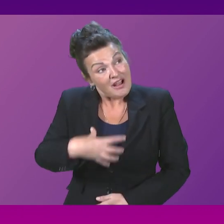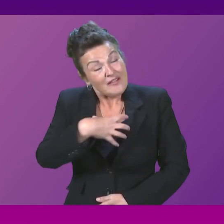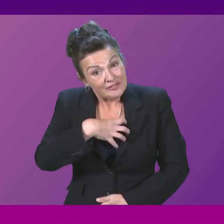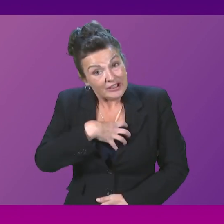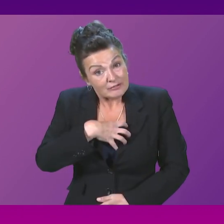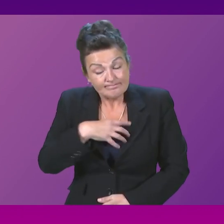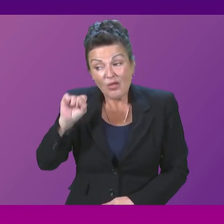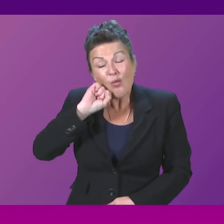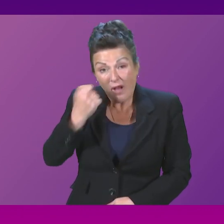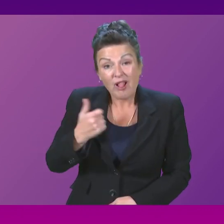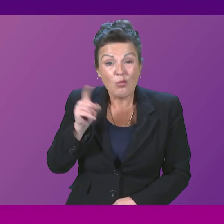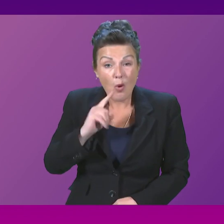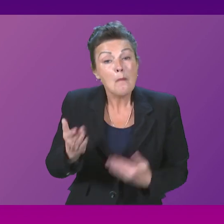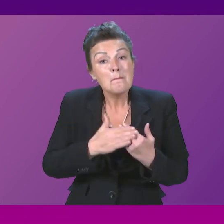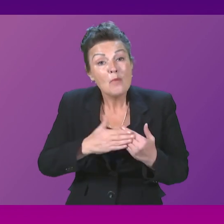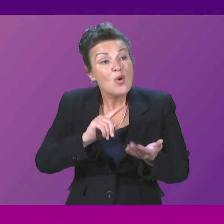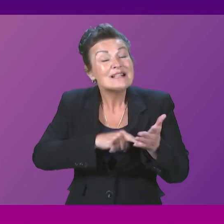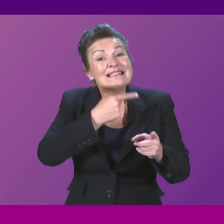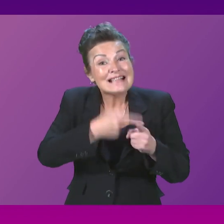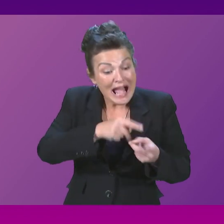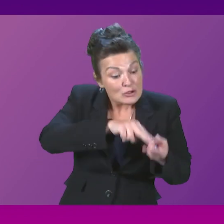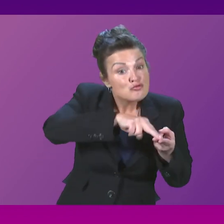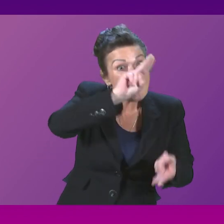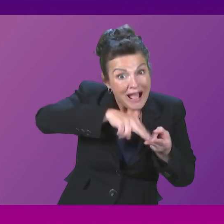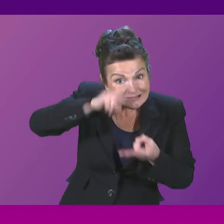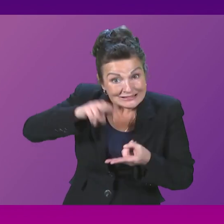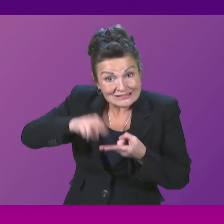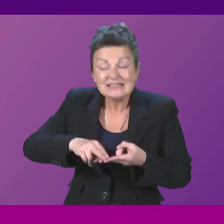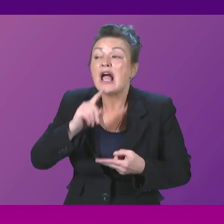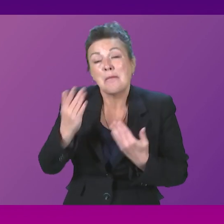I hope to be proved wrong on that.